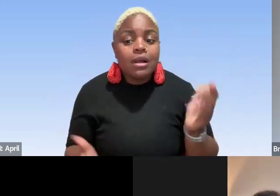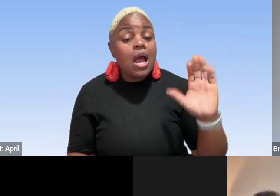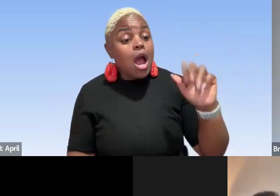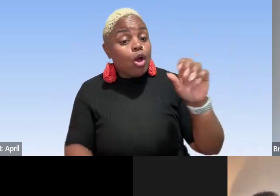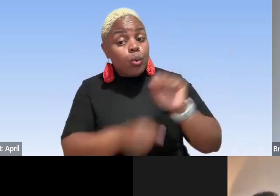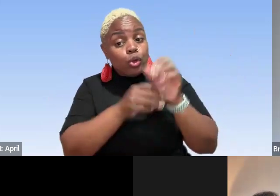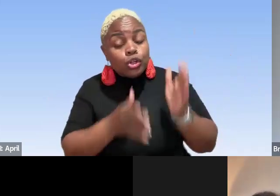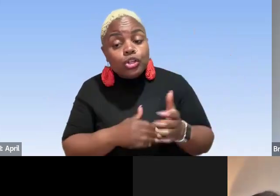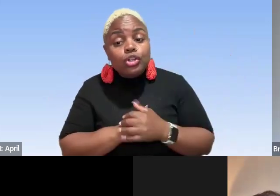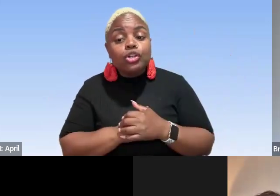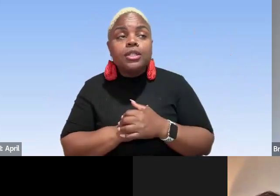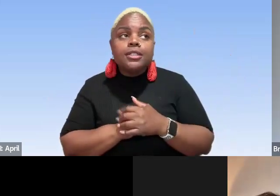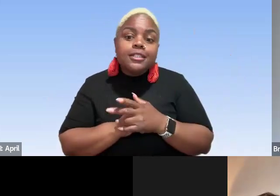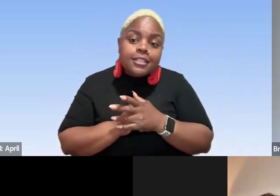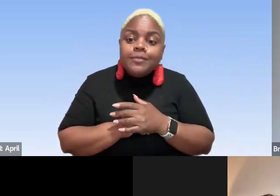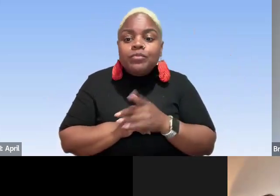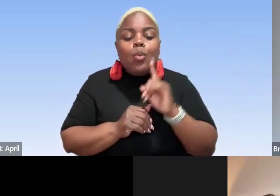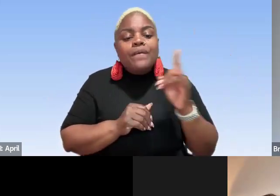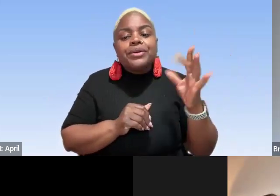one of the most damaging things that it does,